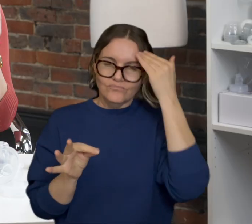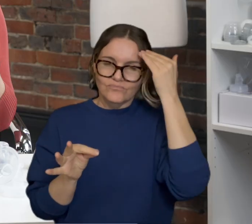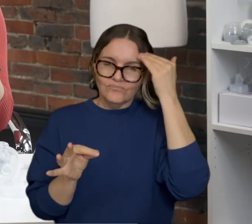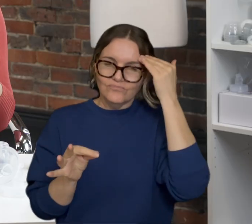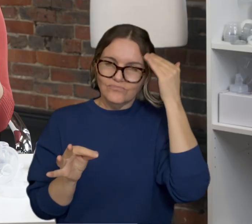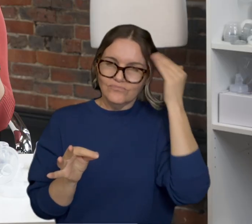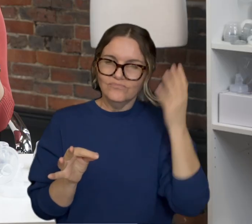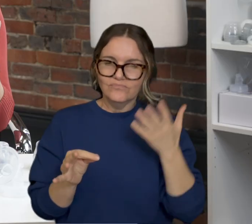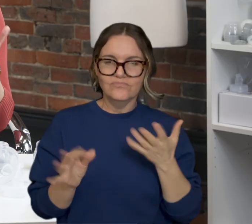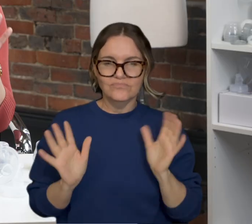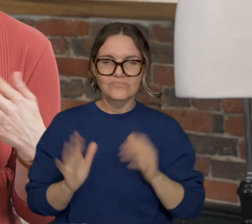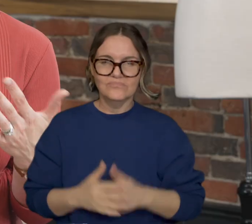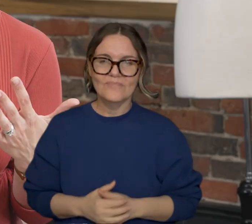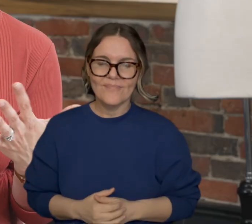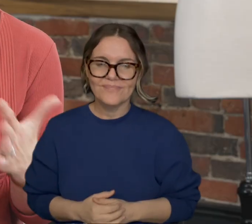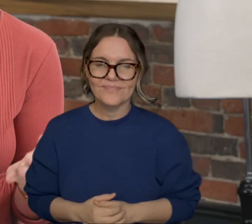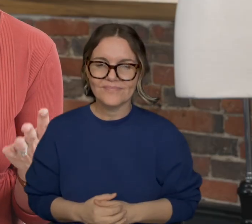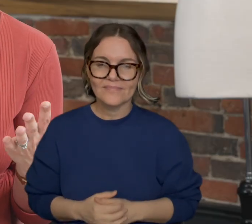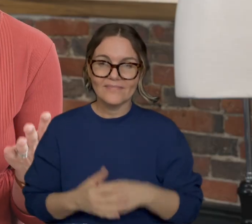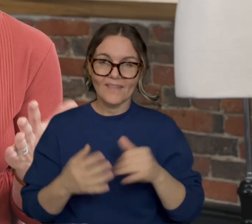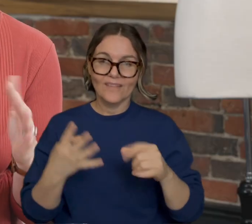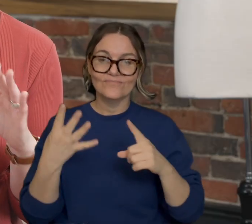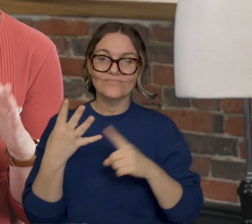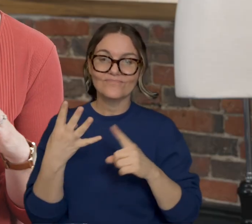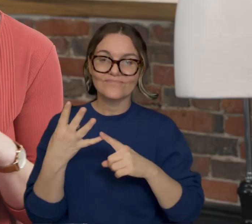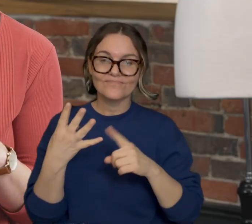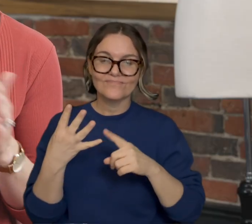it's top rack only this can take a good amount of time and can also be really